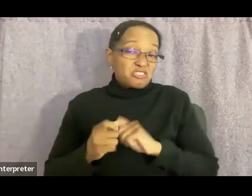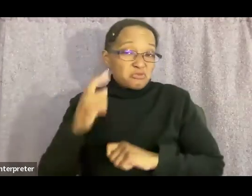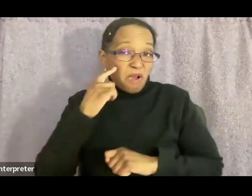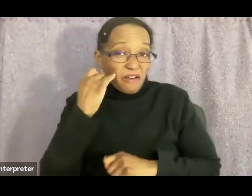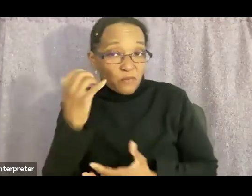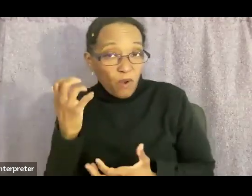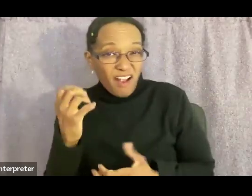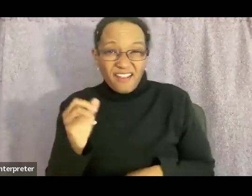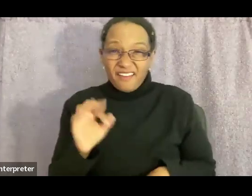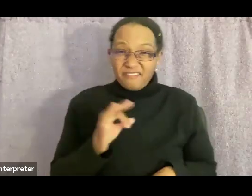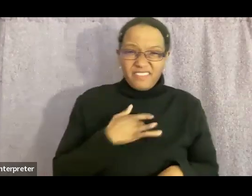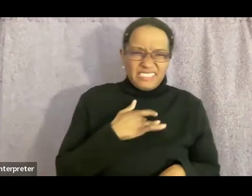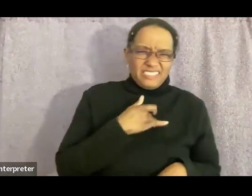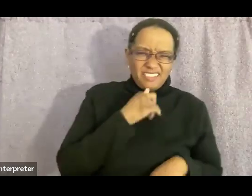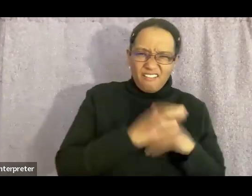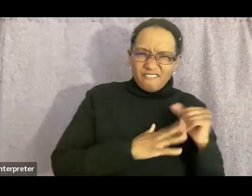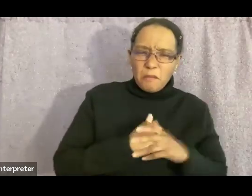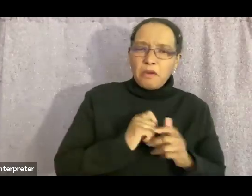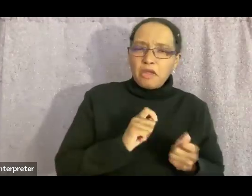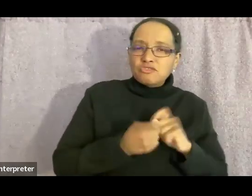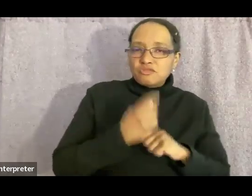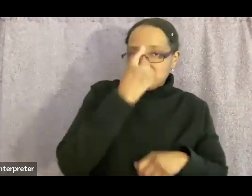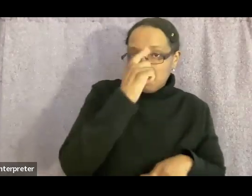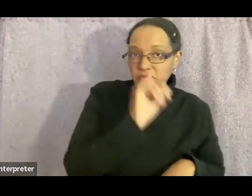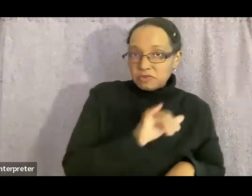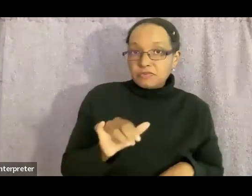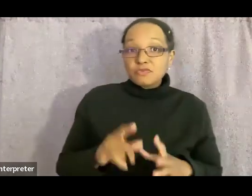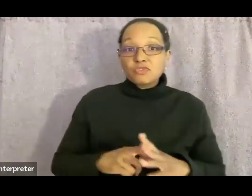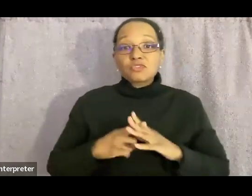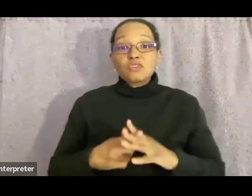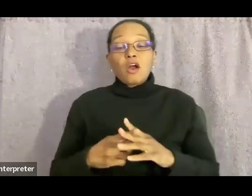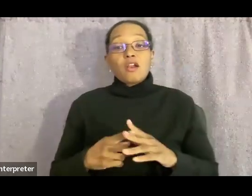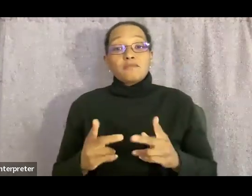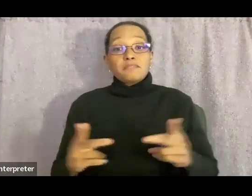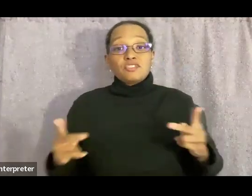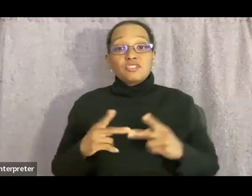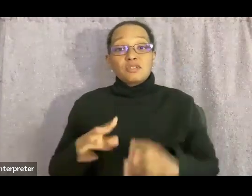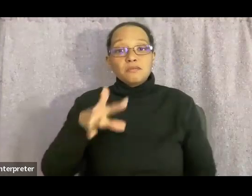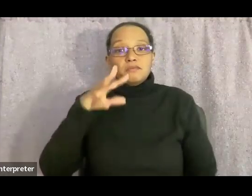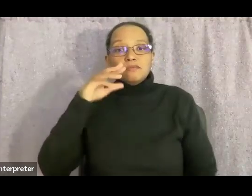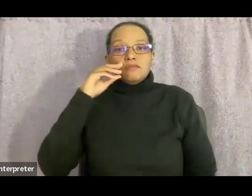So, let's get started breathing in, starting position, breathing out, exhale, squeeze.